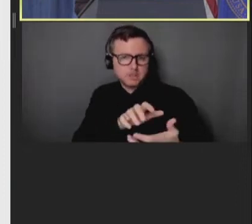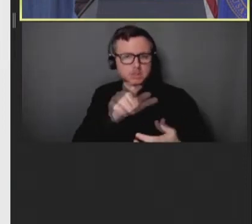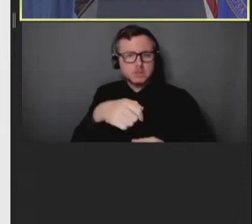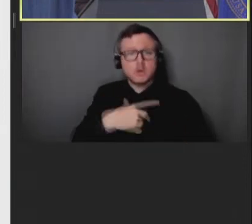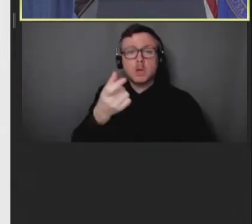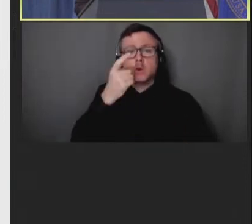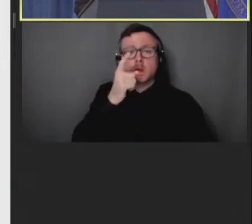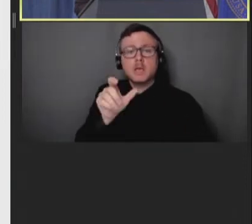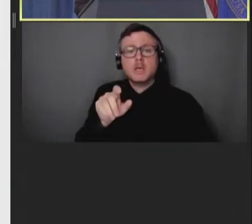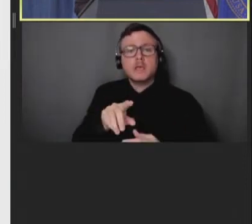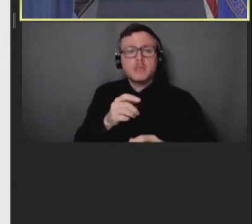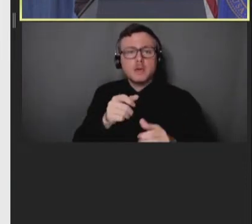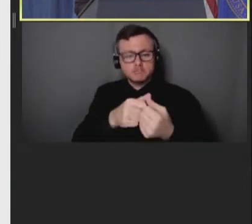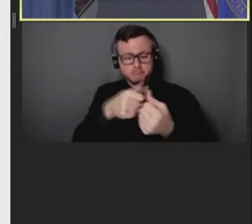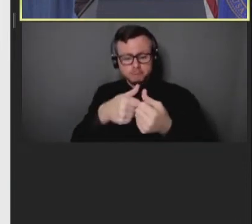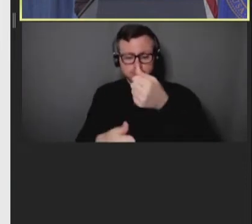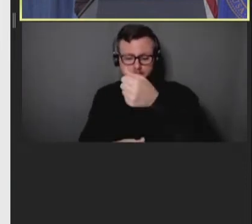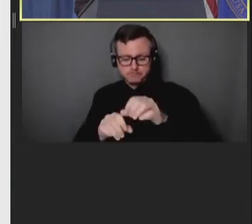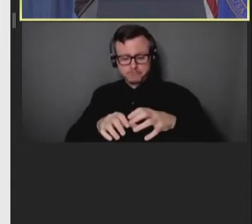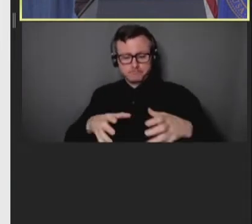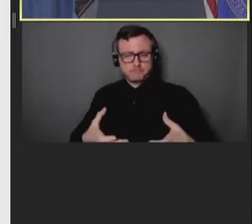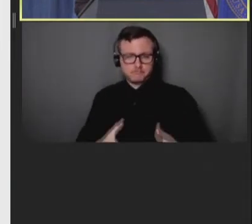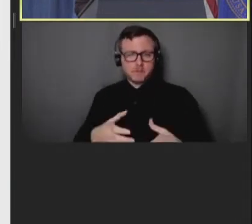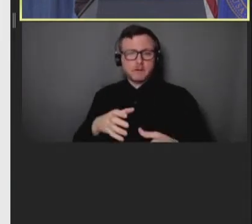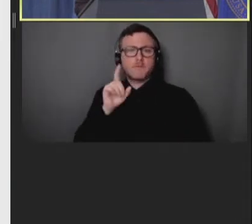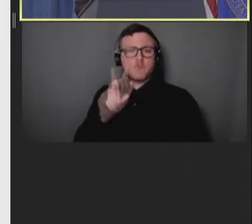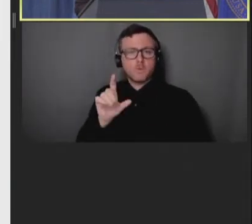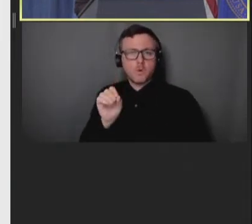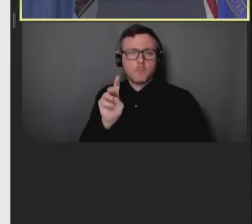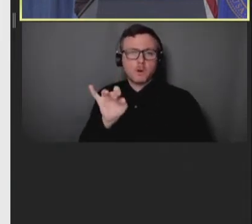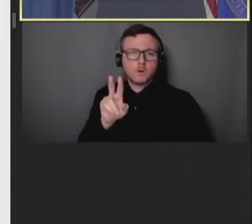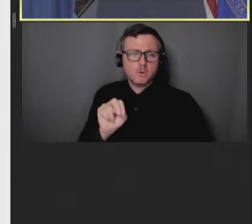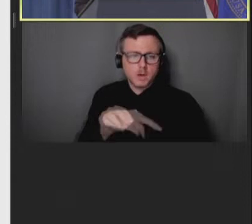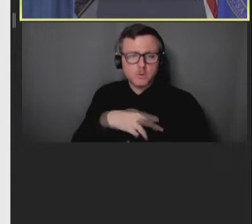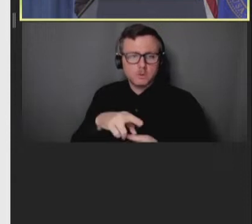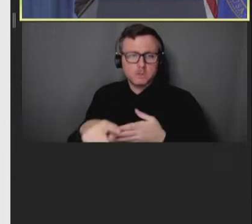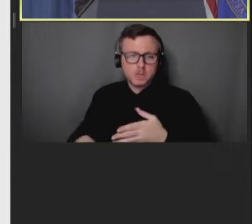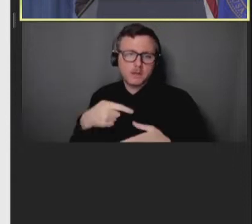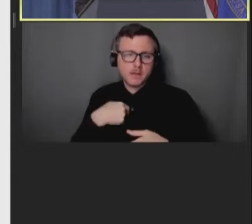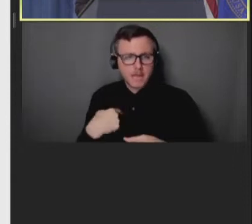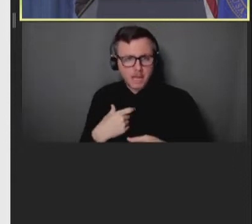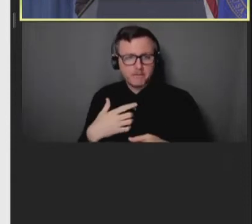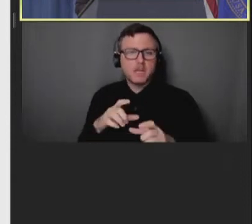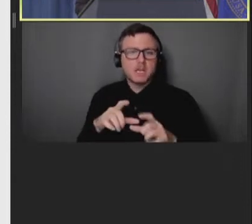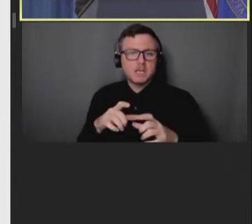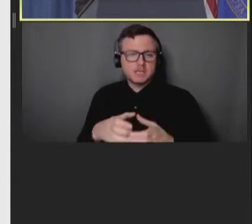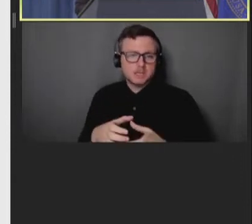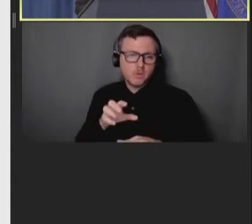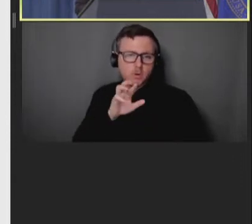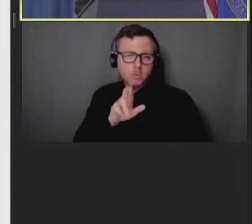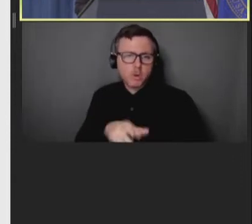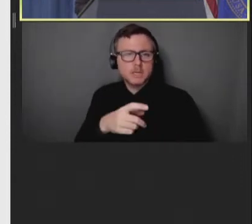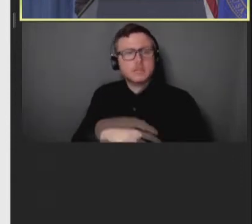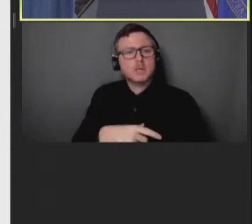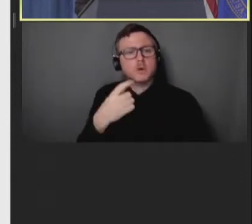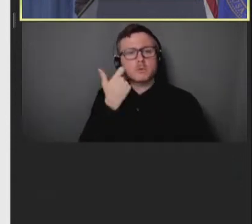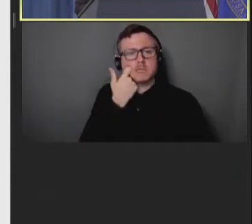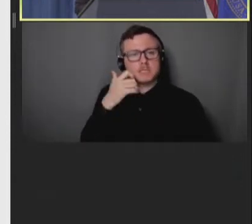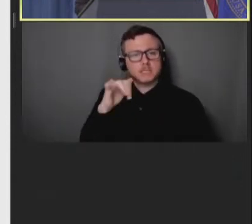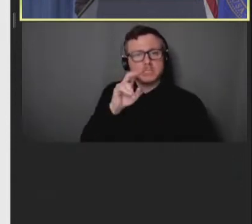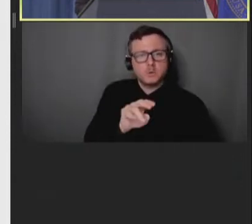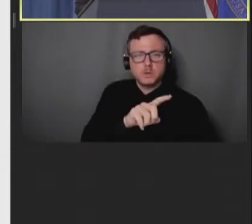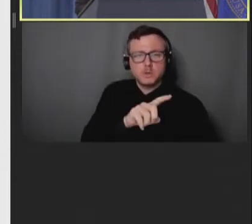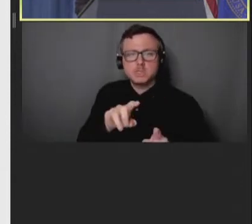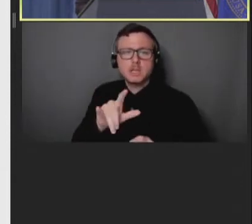The Janssen primed group had either a Janssen or Pfizer BioNTech boost. And the -- and then